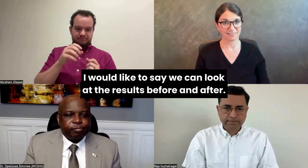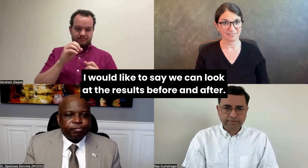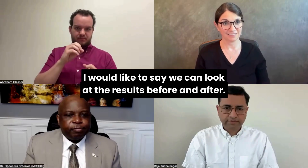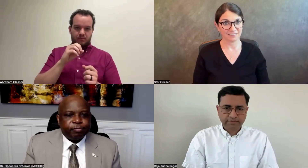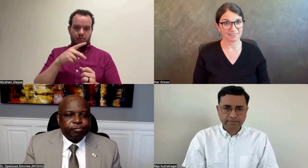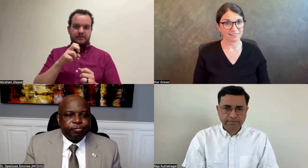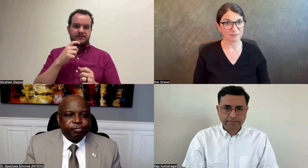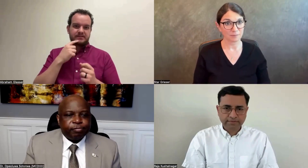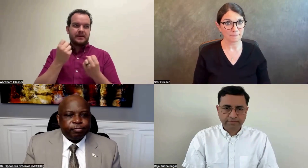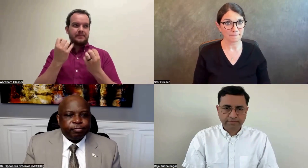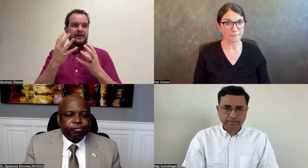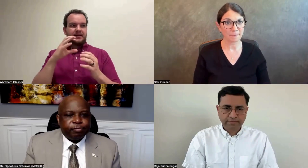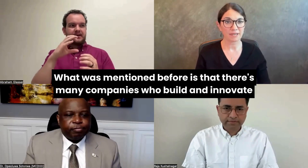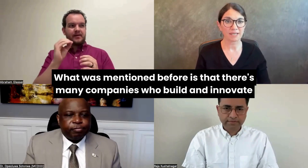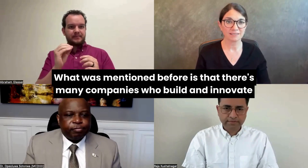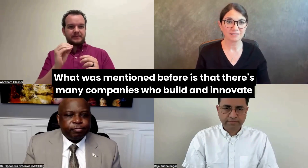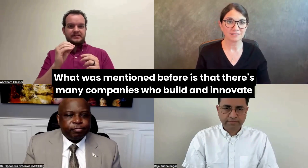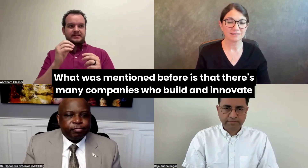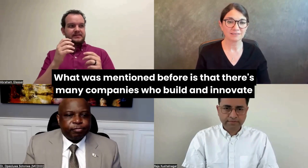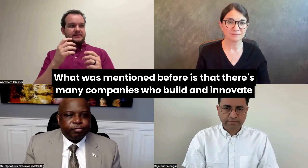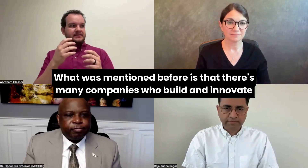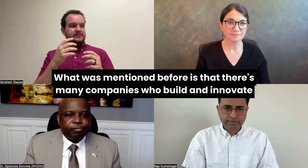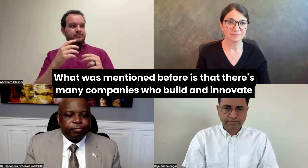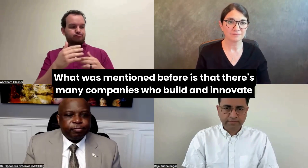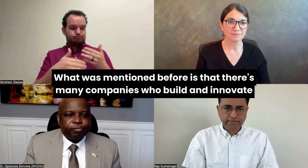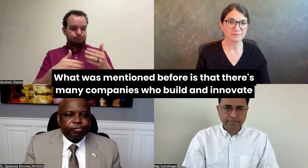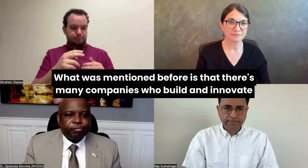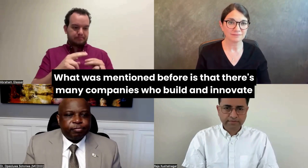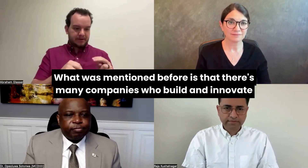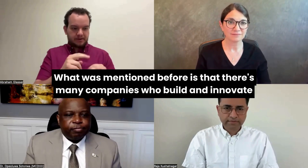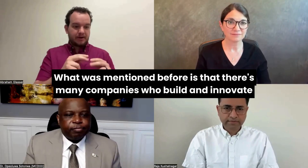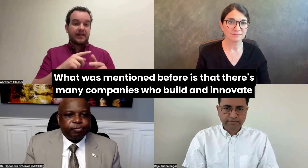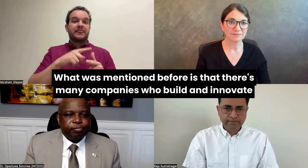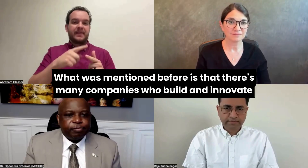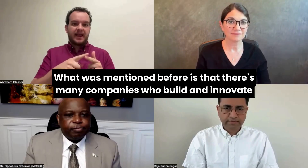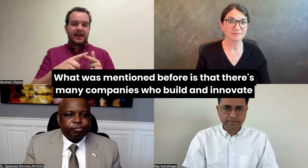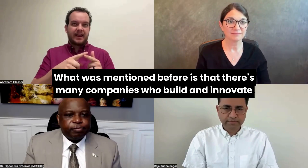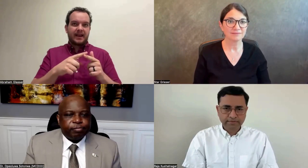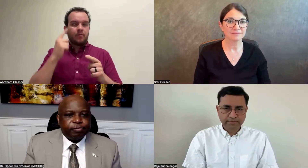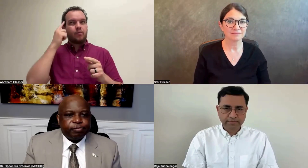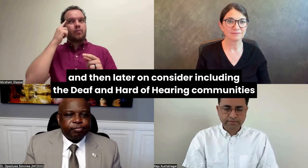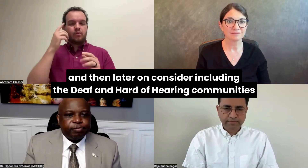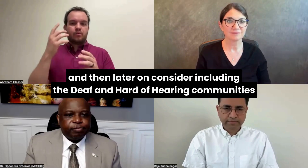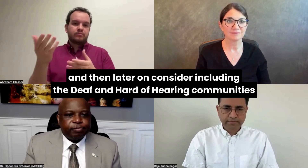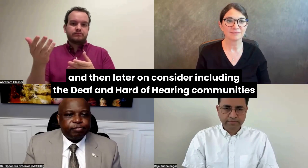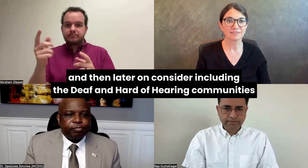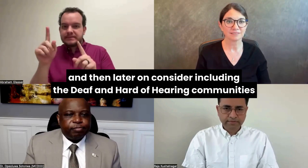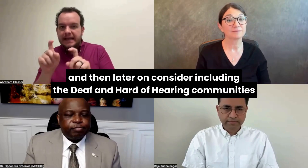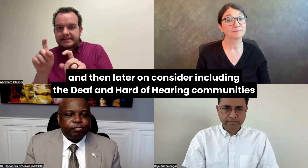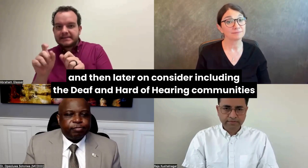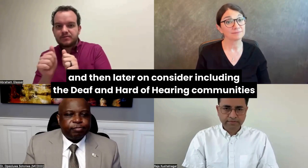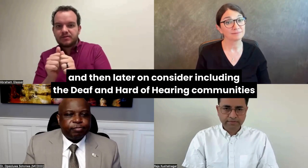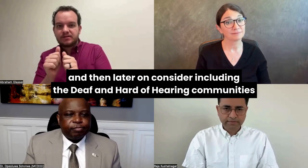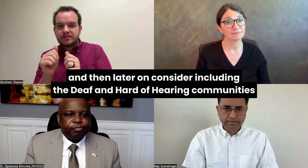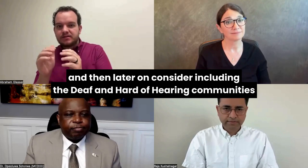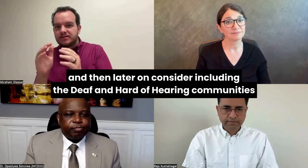What was mentioned before is that there's many companies who build and innovate and then later on consider including the Deaf and Hard of Hearing communities